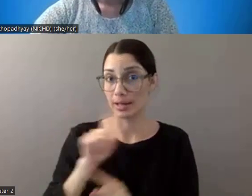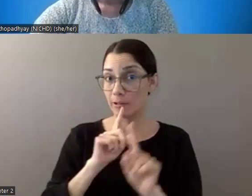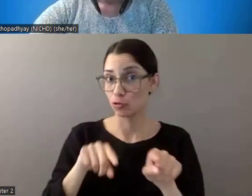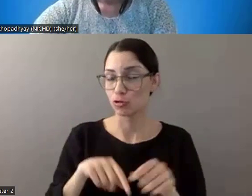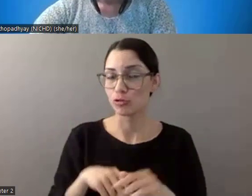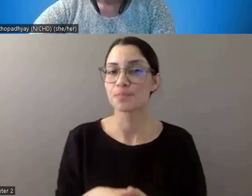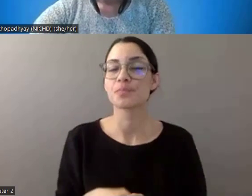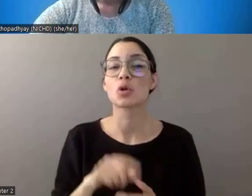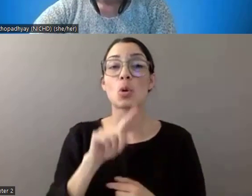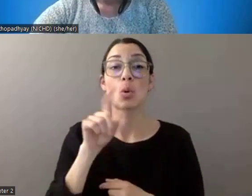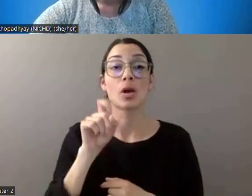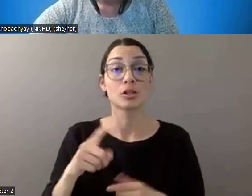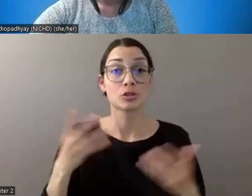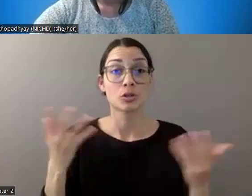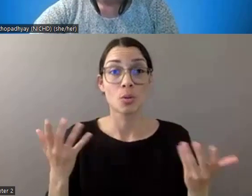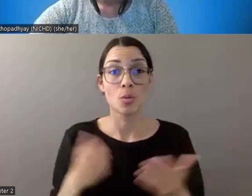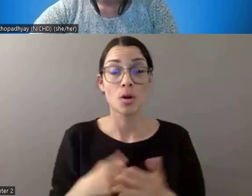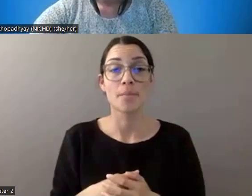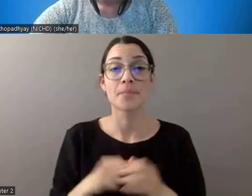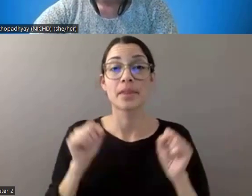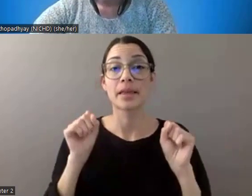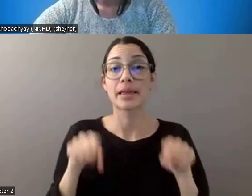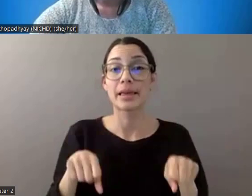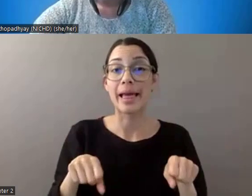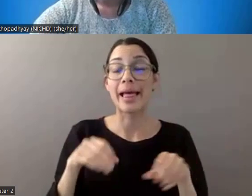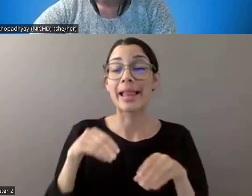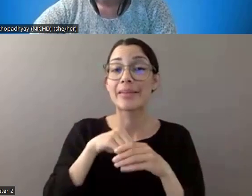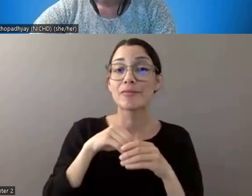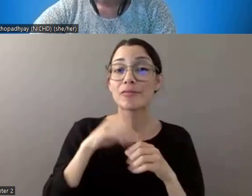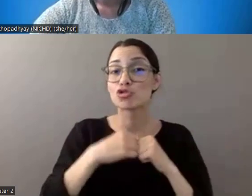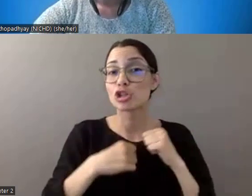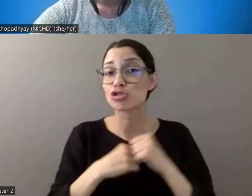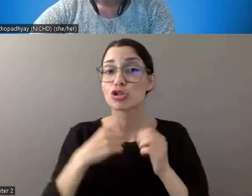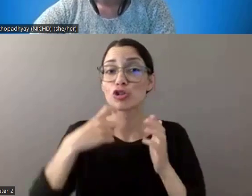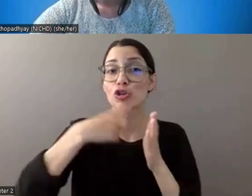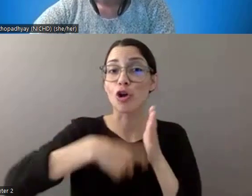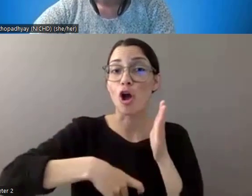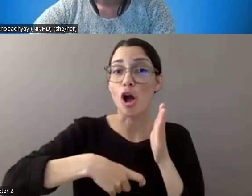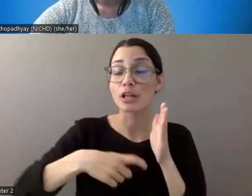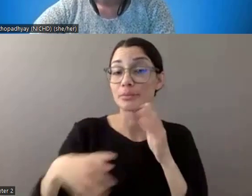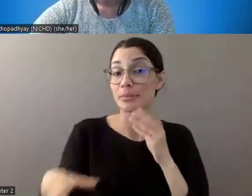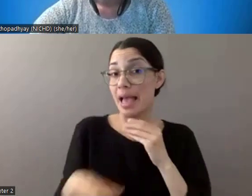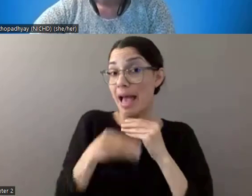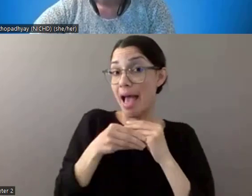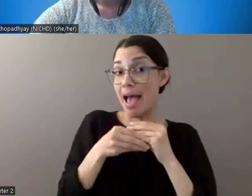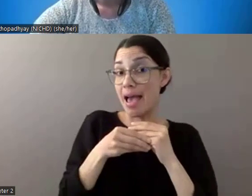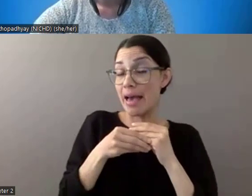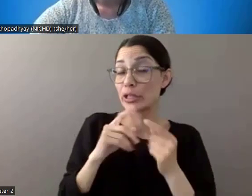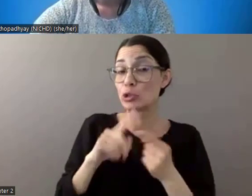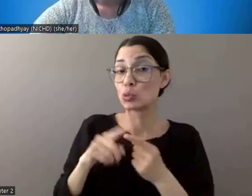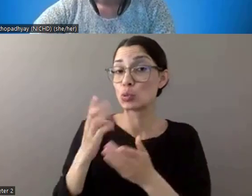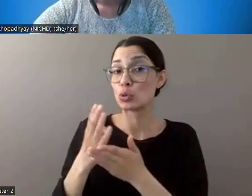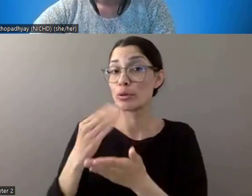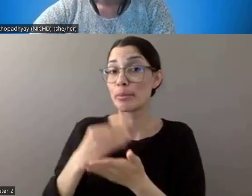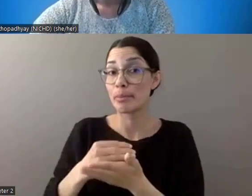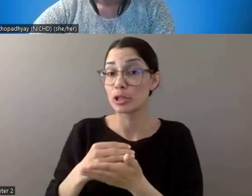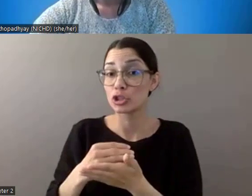The question is "Can infrastructure cost be added to the budget of an R15,